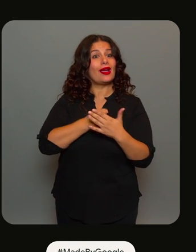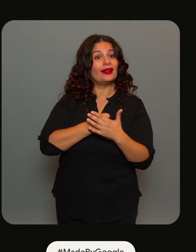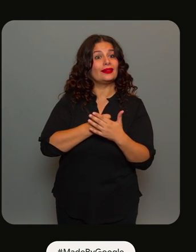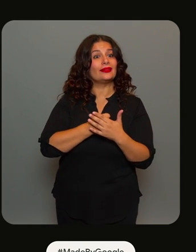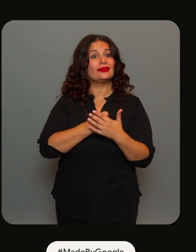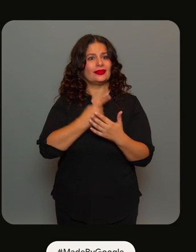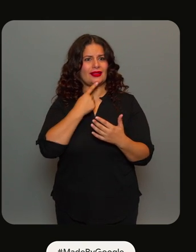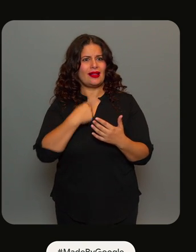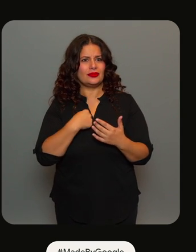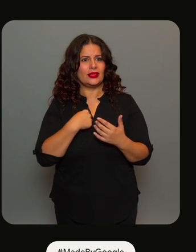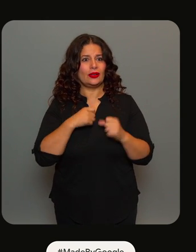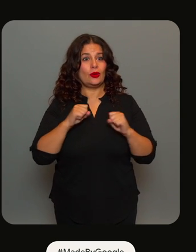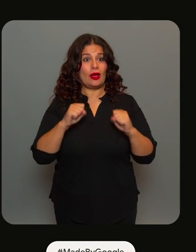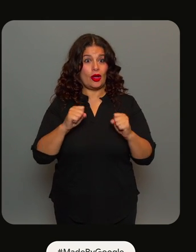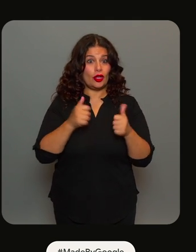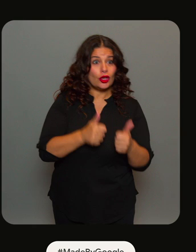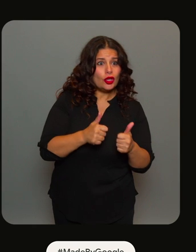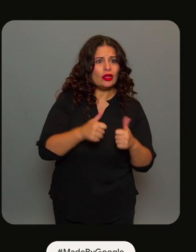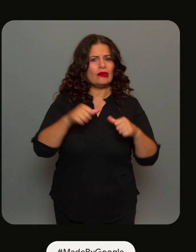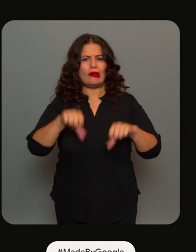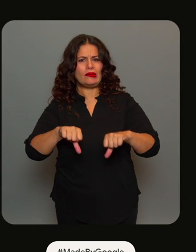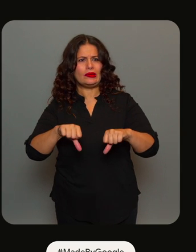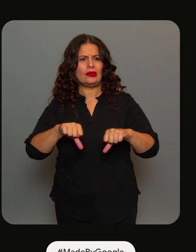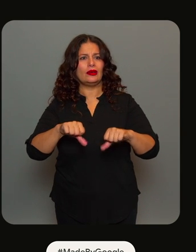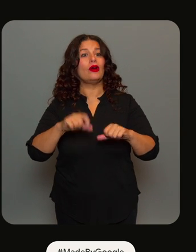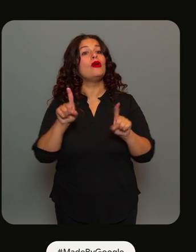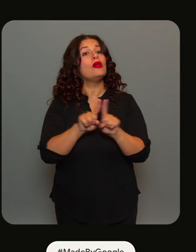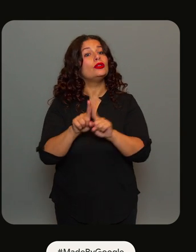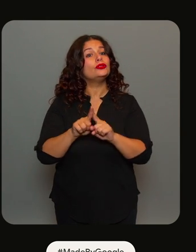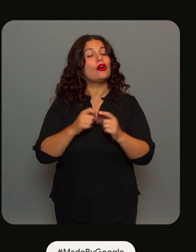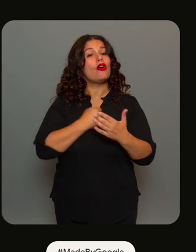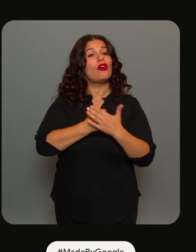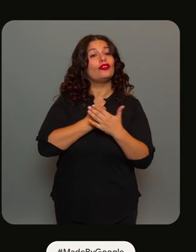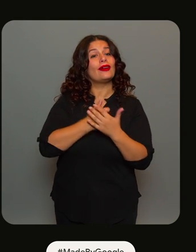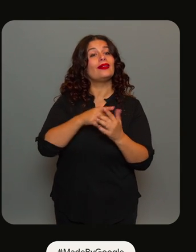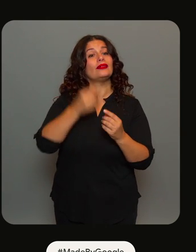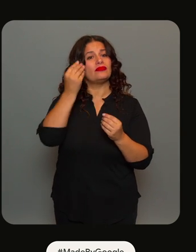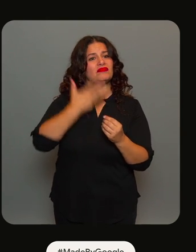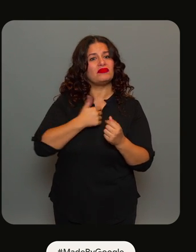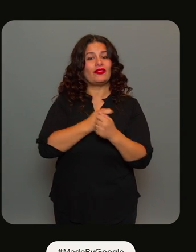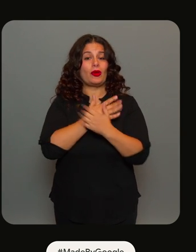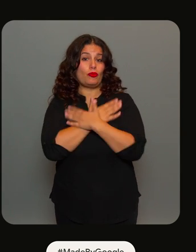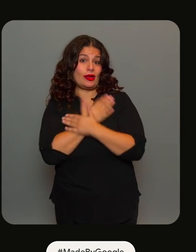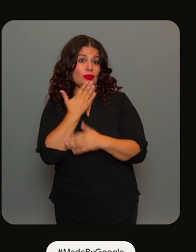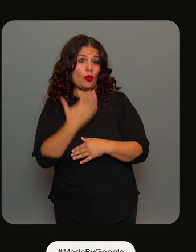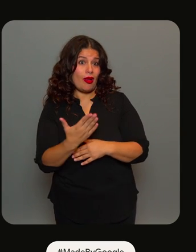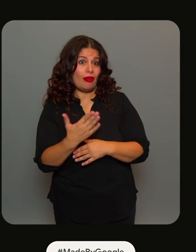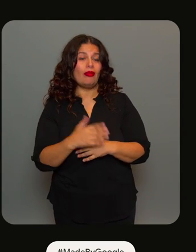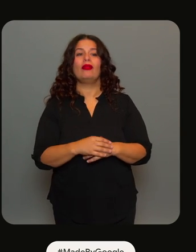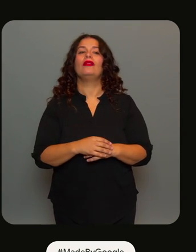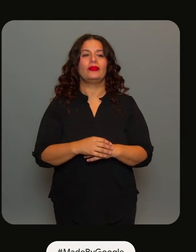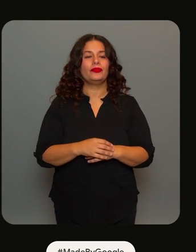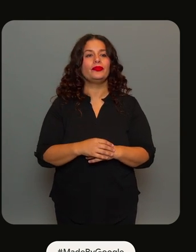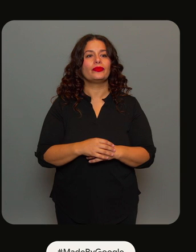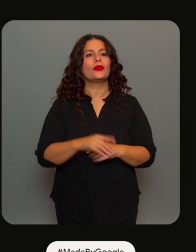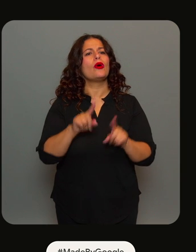also tells you how well your body is resting between activities. It even lends insights into the quality of your sleep.